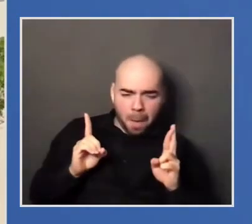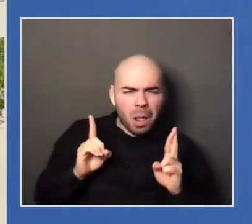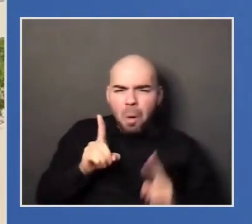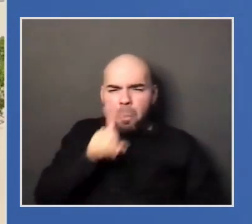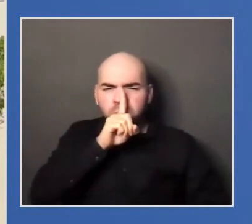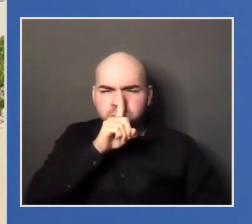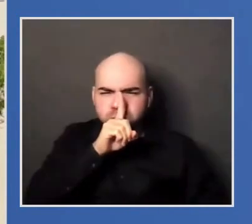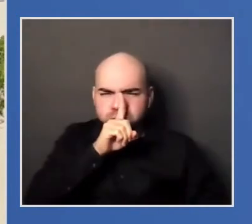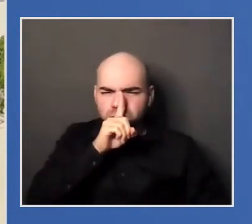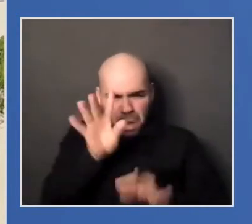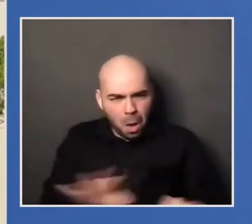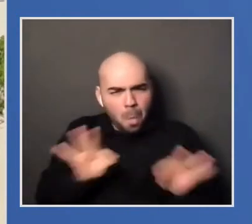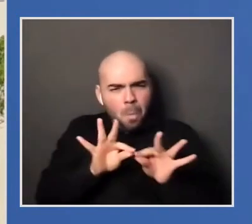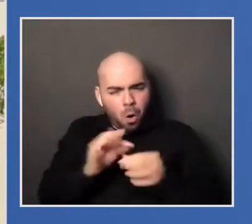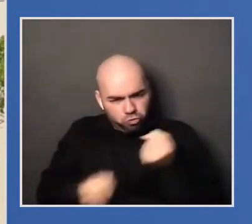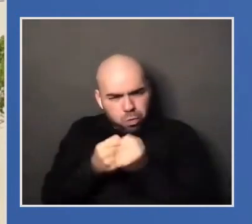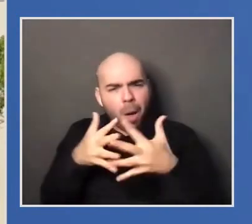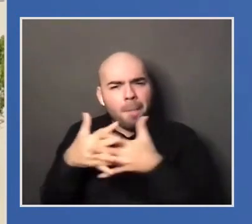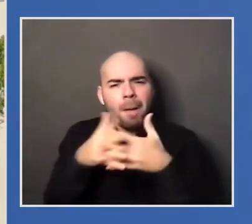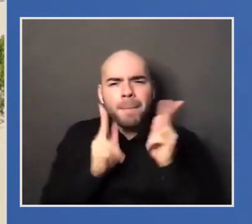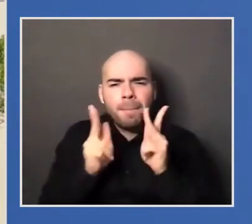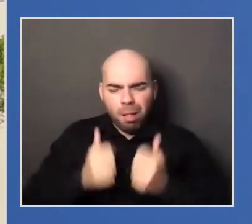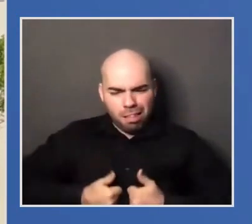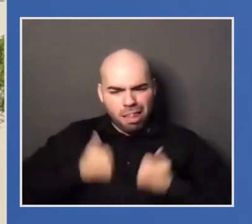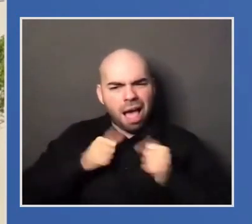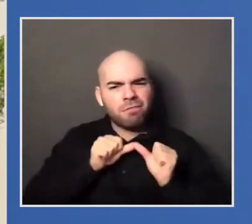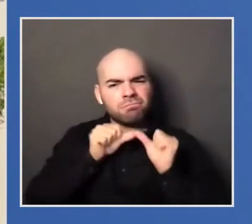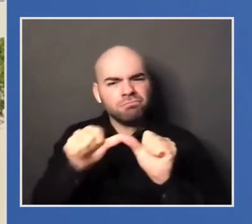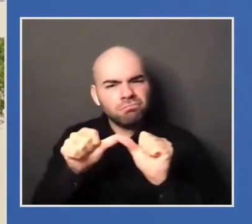RETURN YOUR BALLOT TODAY IF YOU HAVE NOT DONE IT SO FAR.